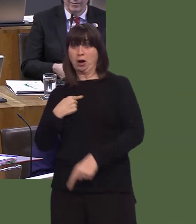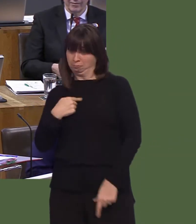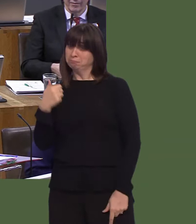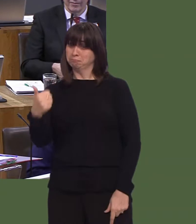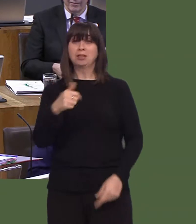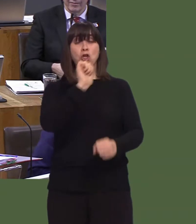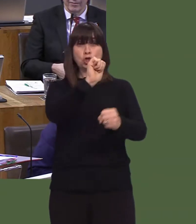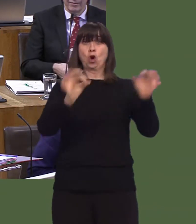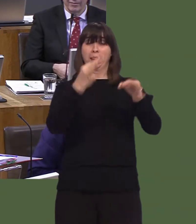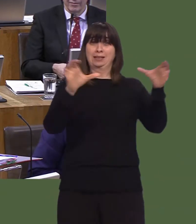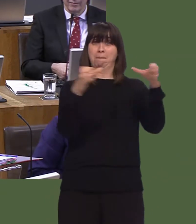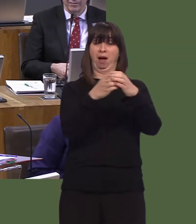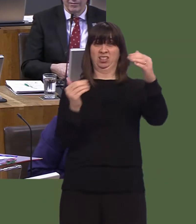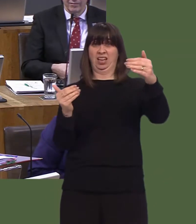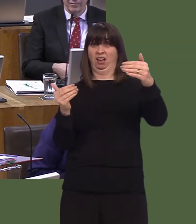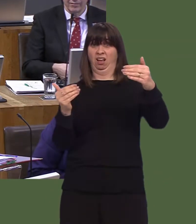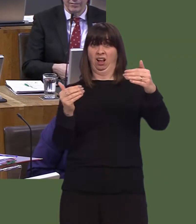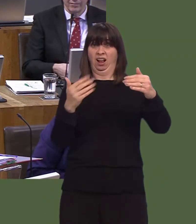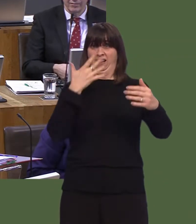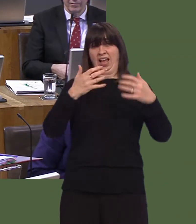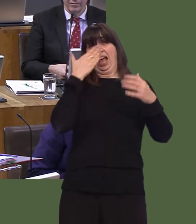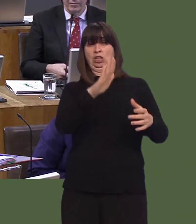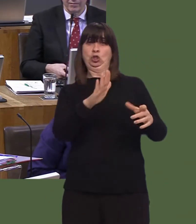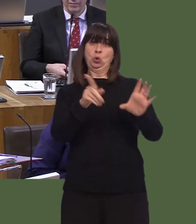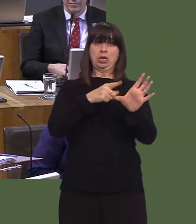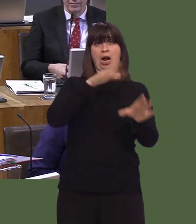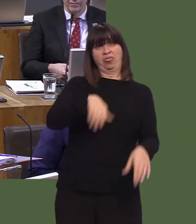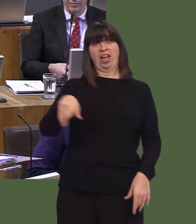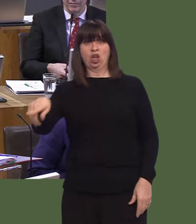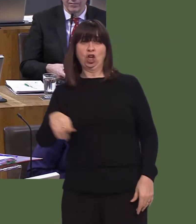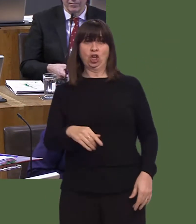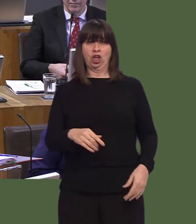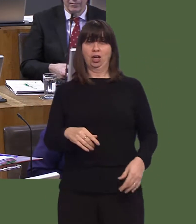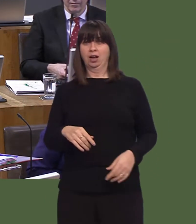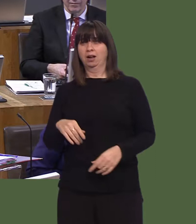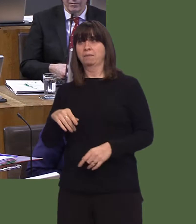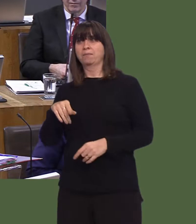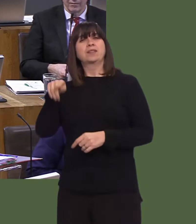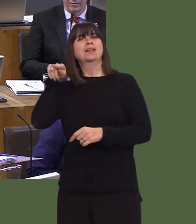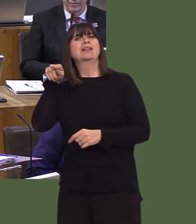He seemed to complain that the news item was a 'mawkish puff piece', playing on theó.